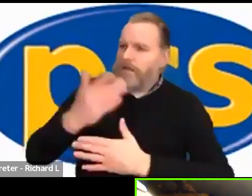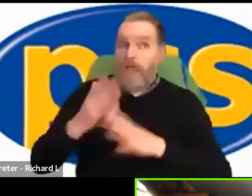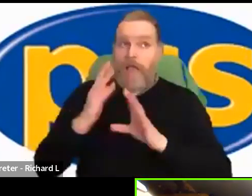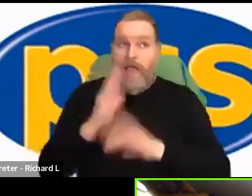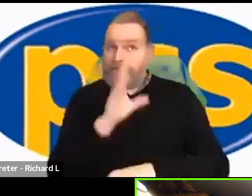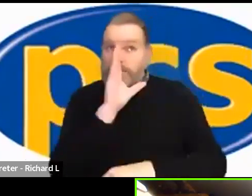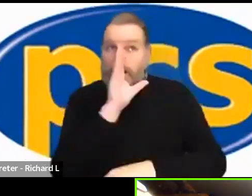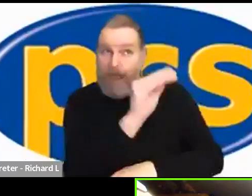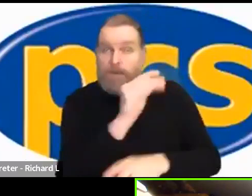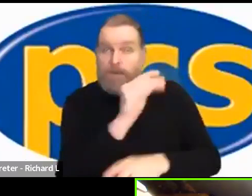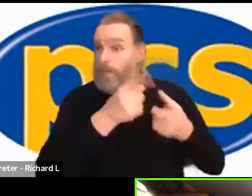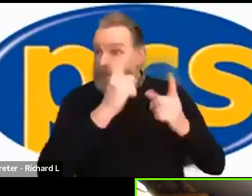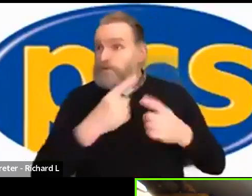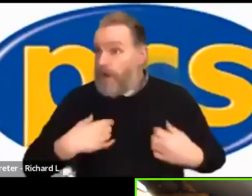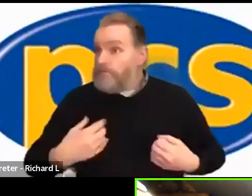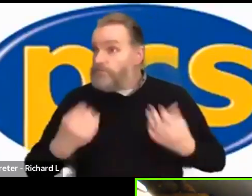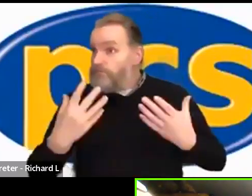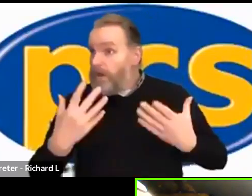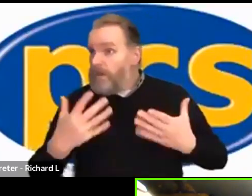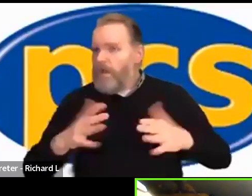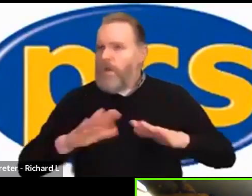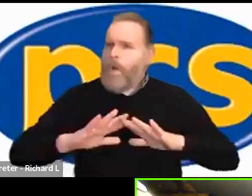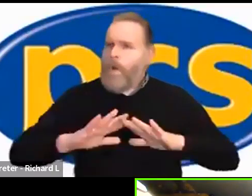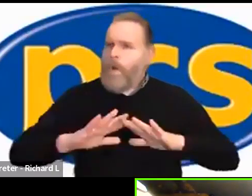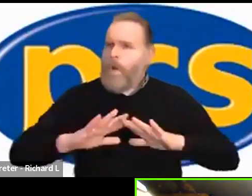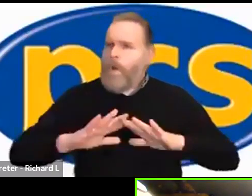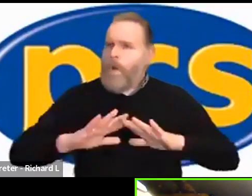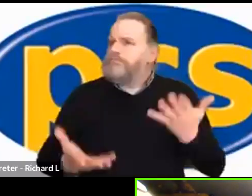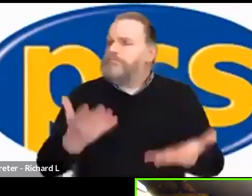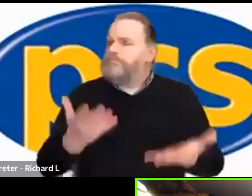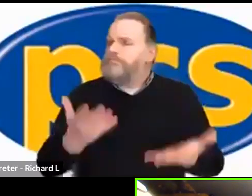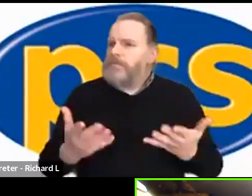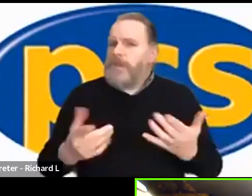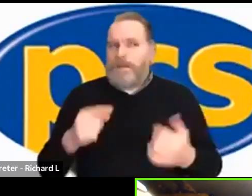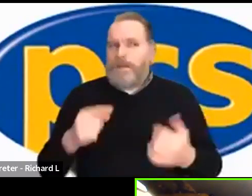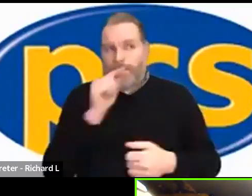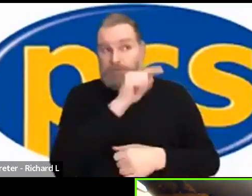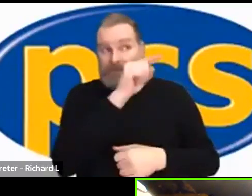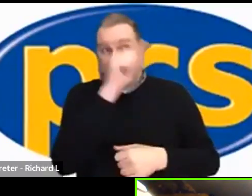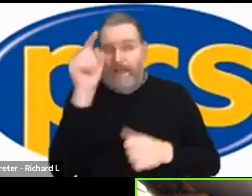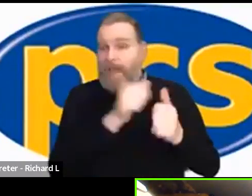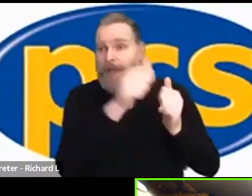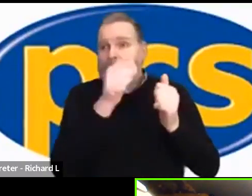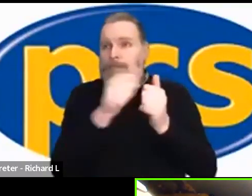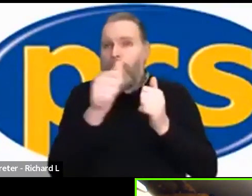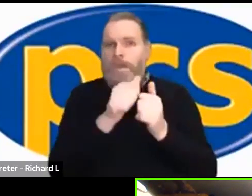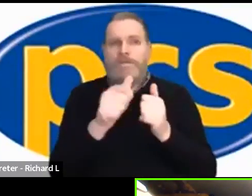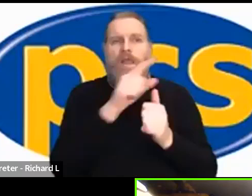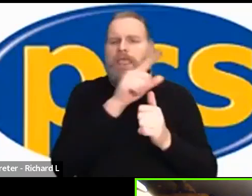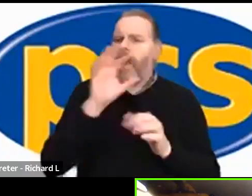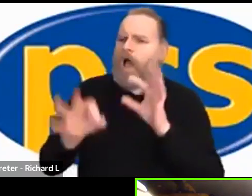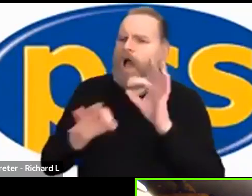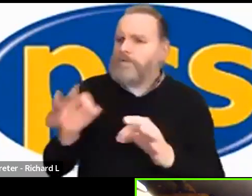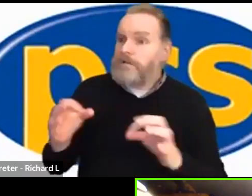about t what's required t what's required of people, because I know there are a number of employers. mployers and line managers at